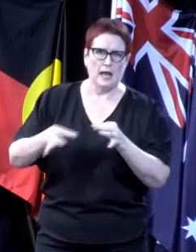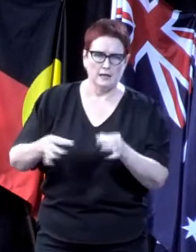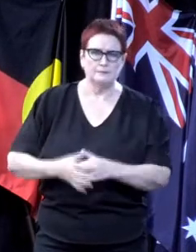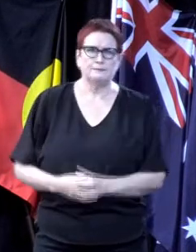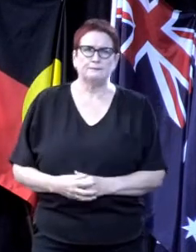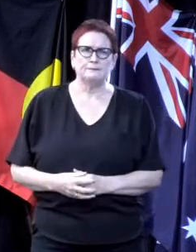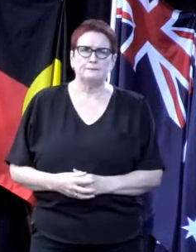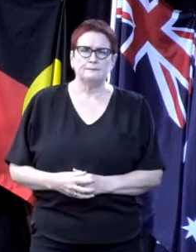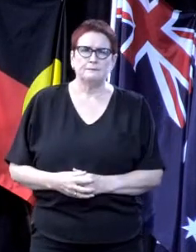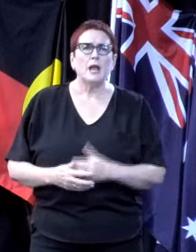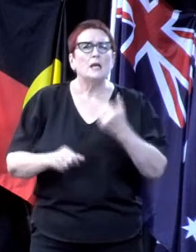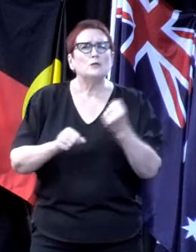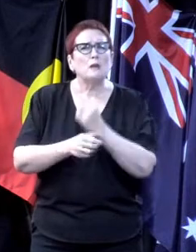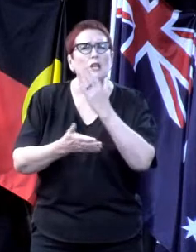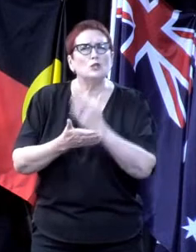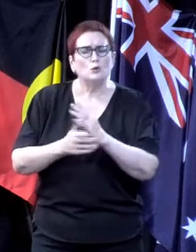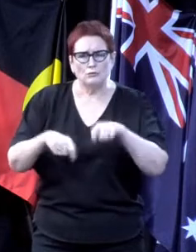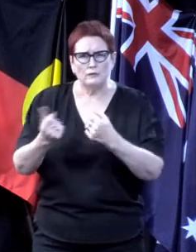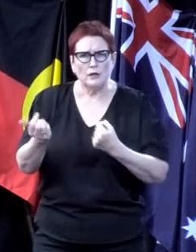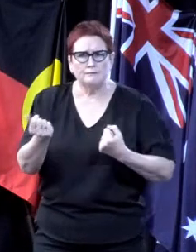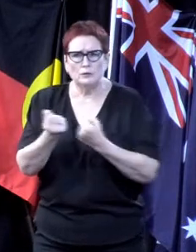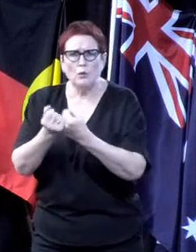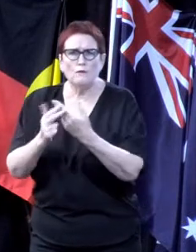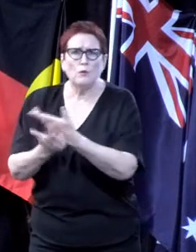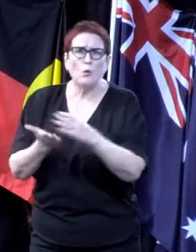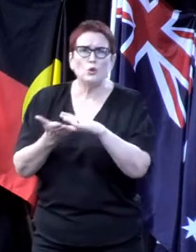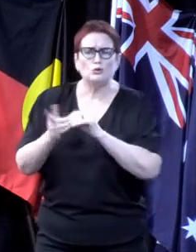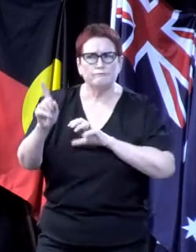to ensure students are supported to achieve their full potential